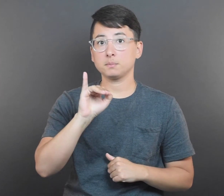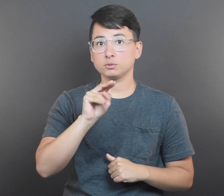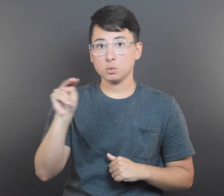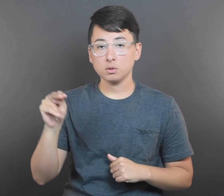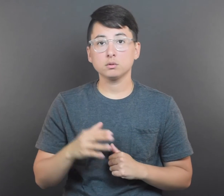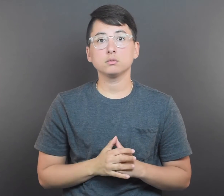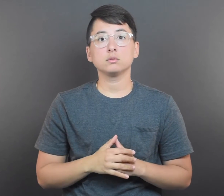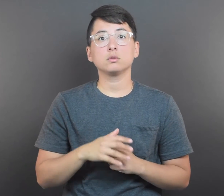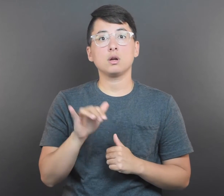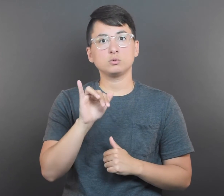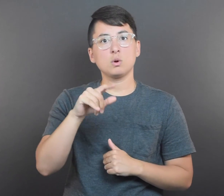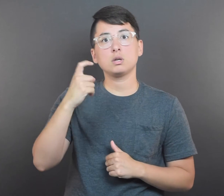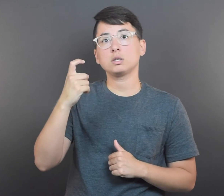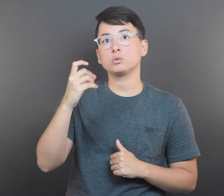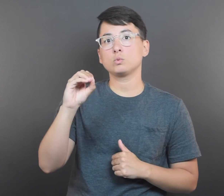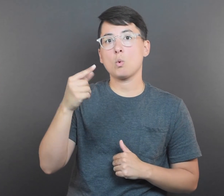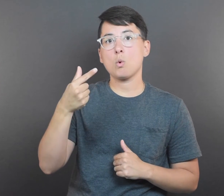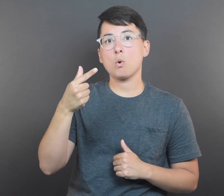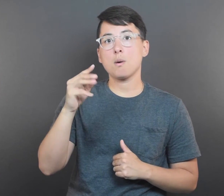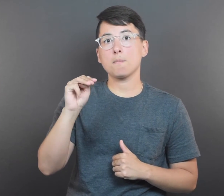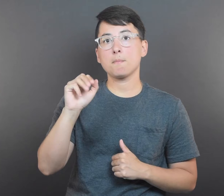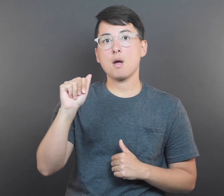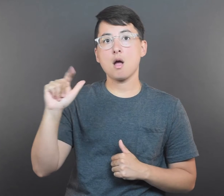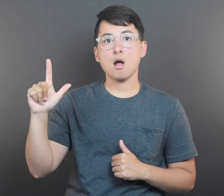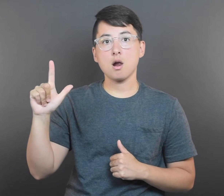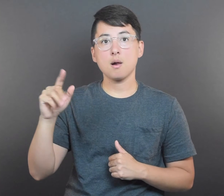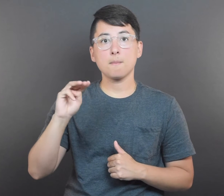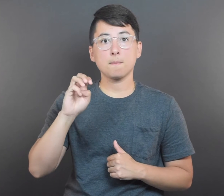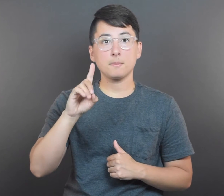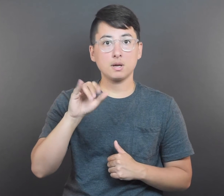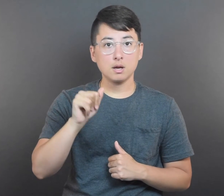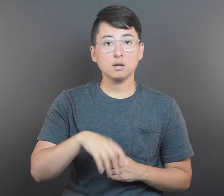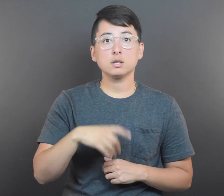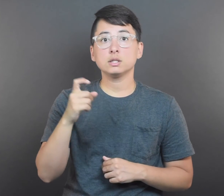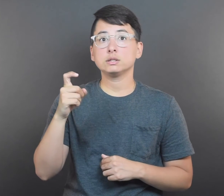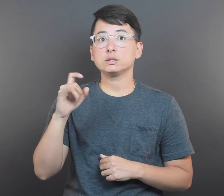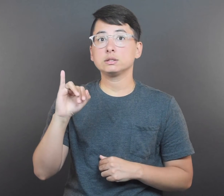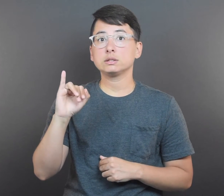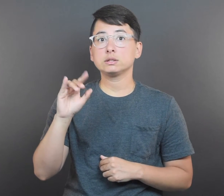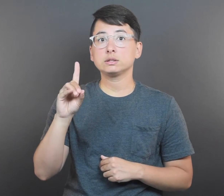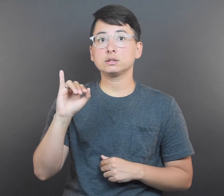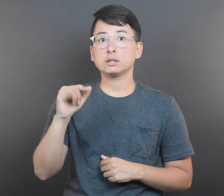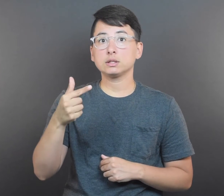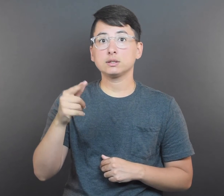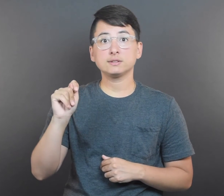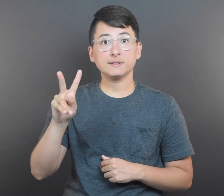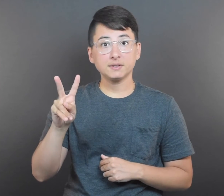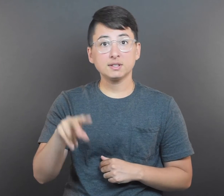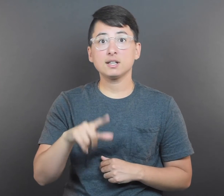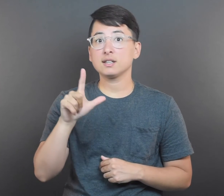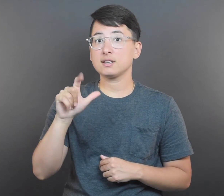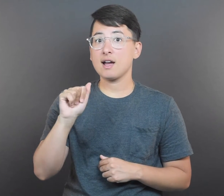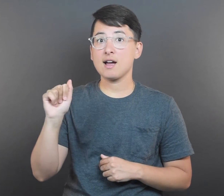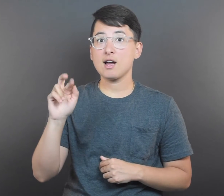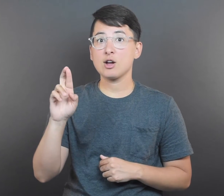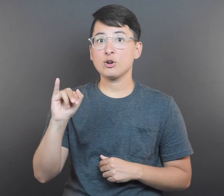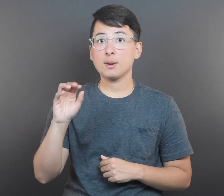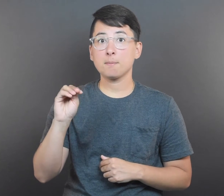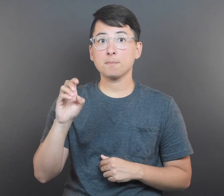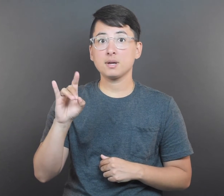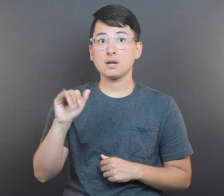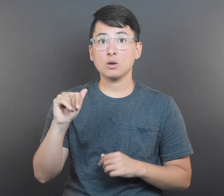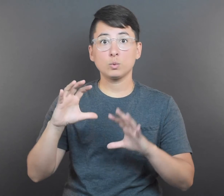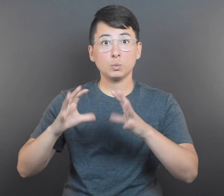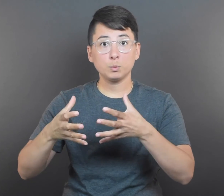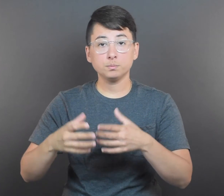Saint Cloud School District, and community events such as the Annual Health Professional Conference.